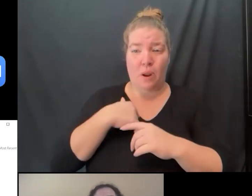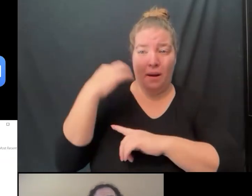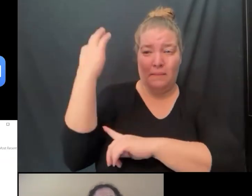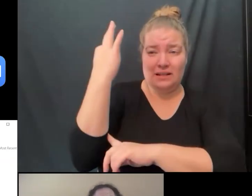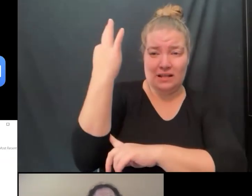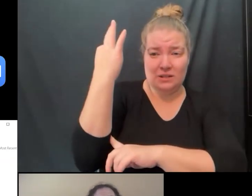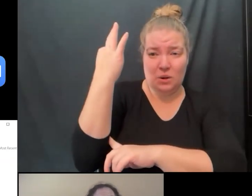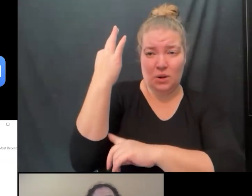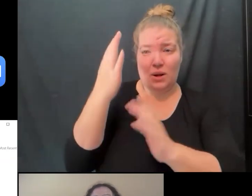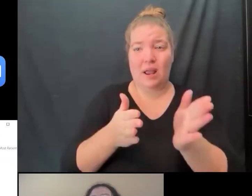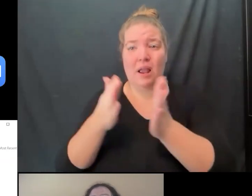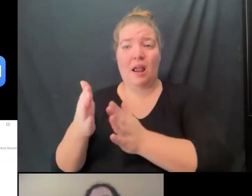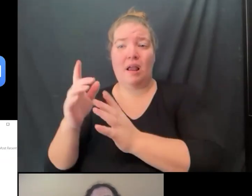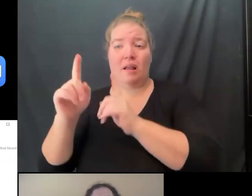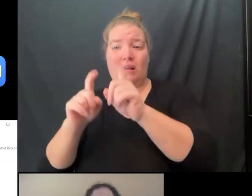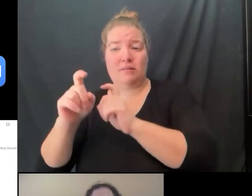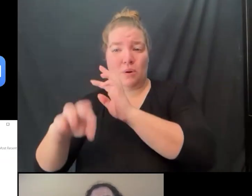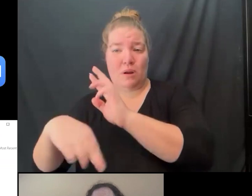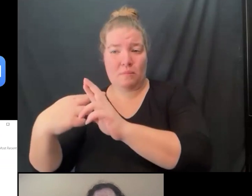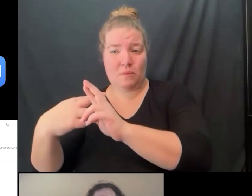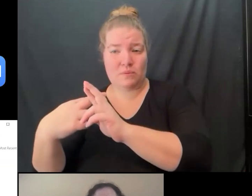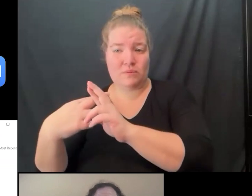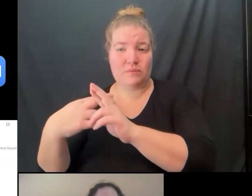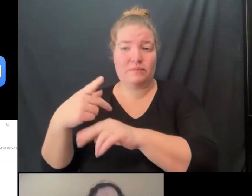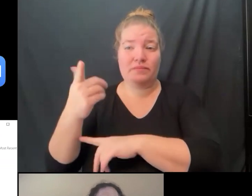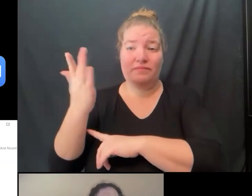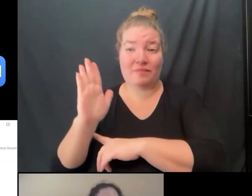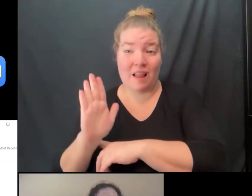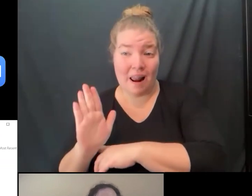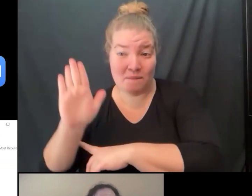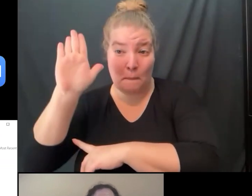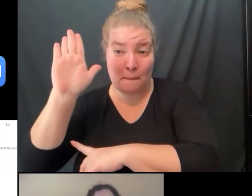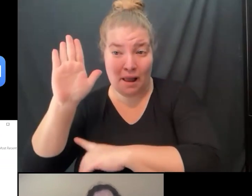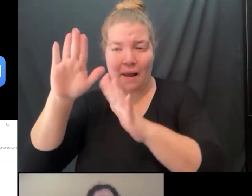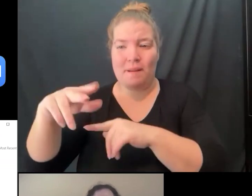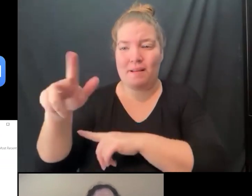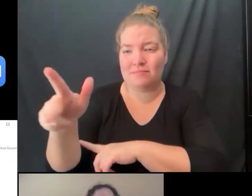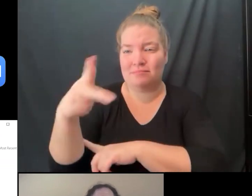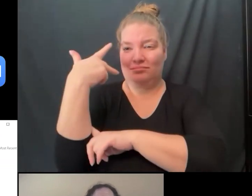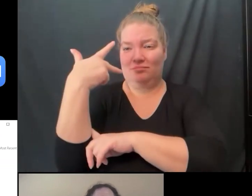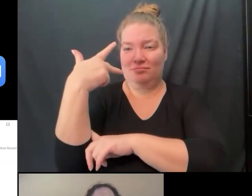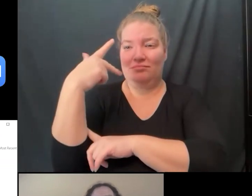The way that works is you use the Raise Hand button in the Zoom interface, which is labeled Raise Hand.